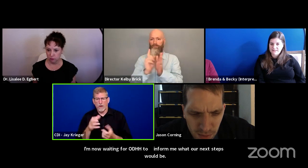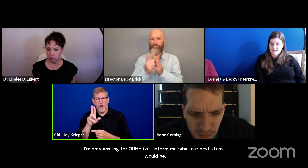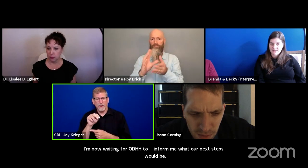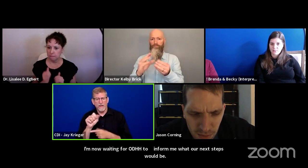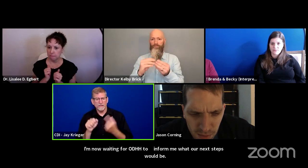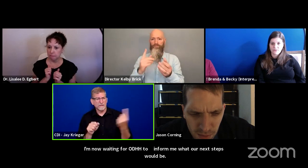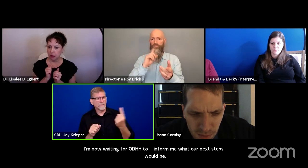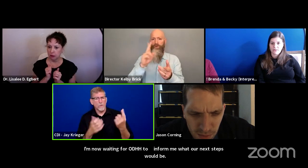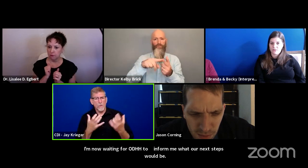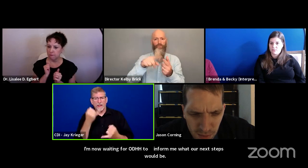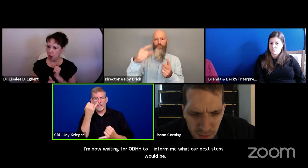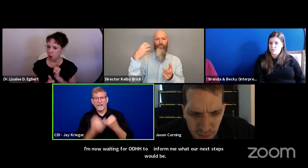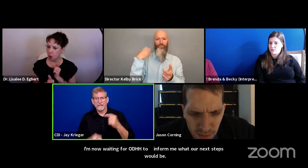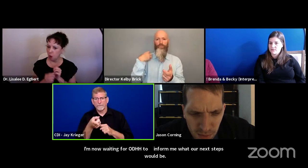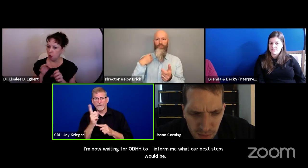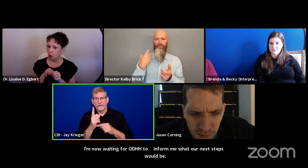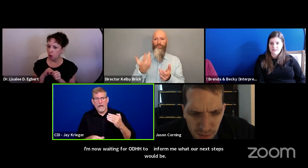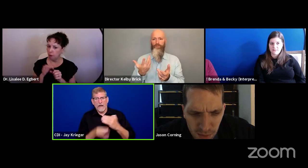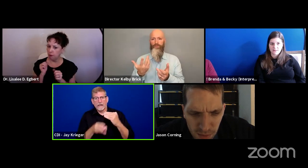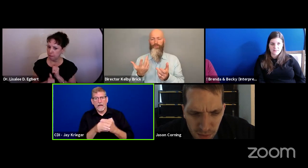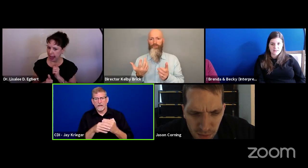and move to close the meeting.